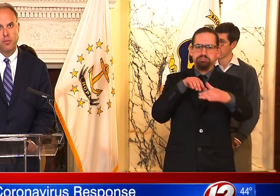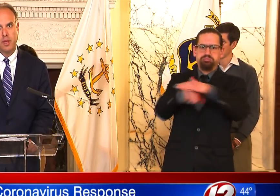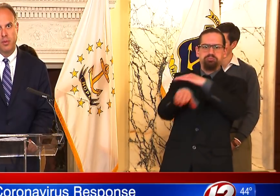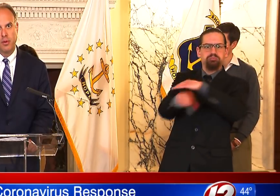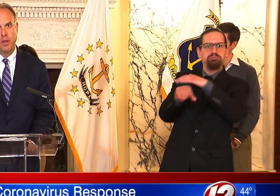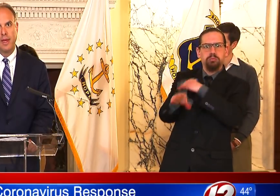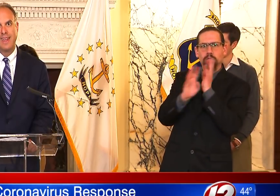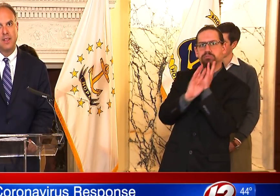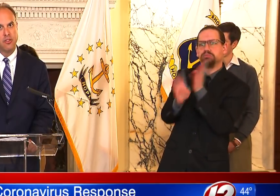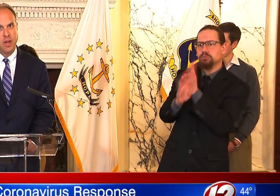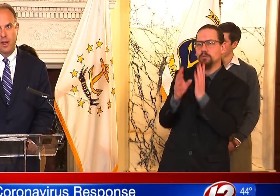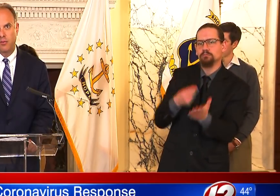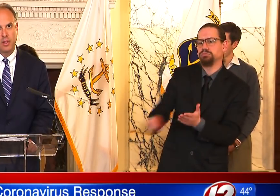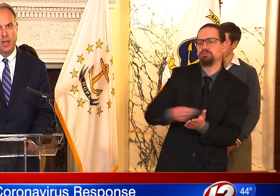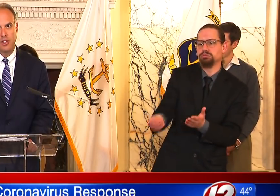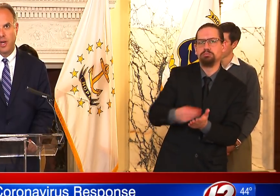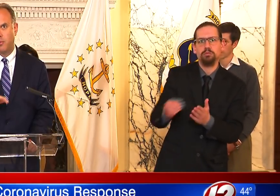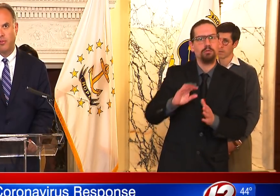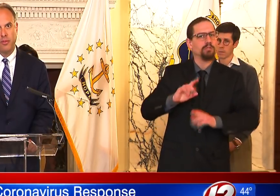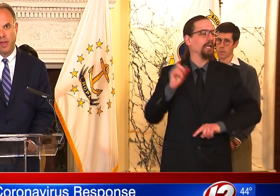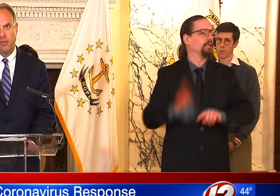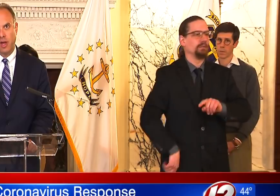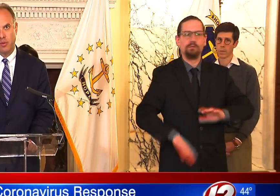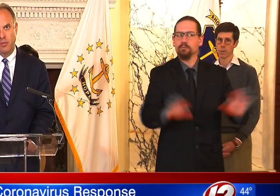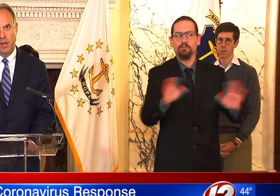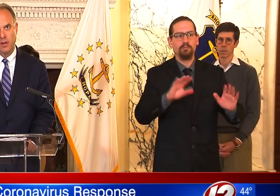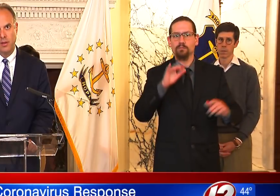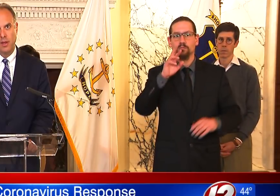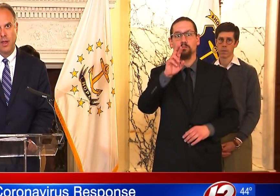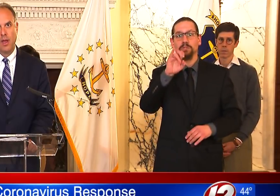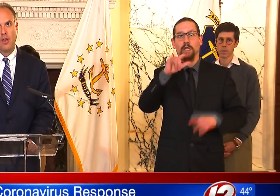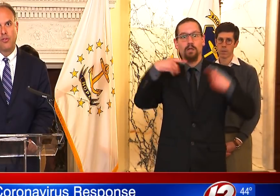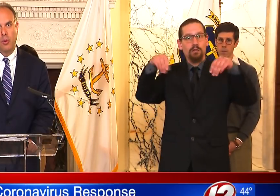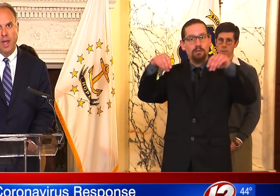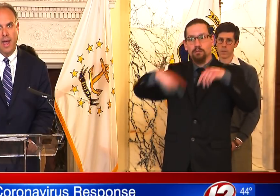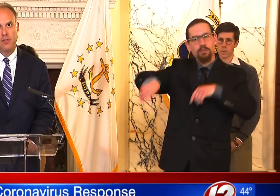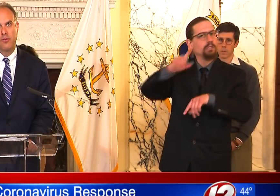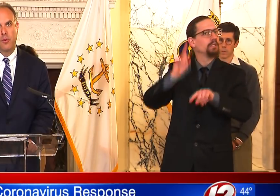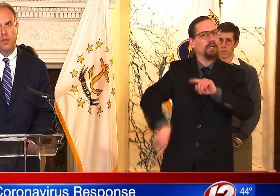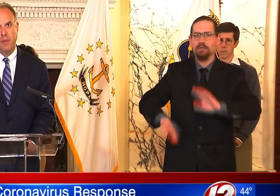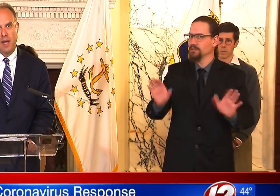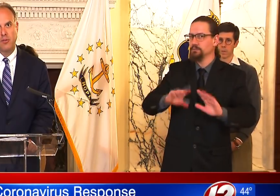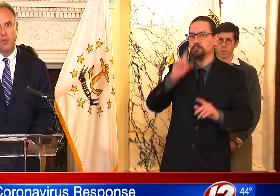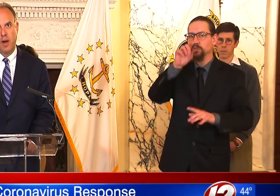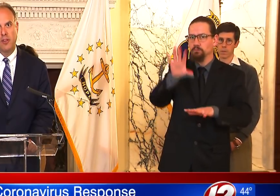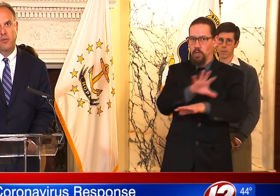AS THE GOVERNOR HAS EXPRESSED, WE CAN'T SEE CROWDS FORMING.